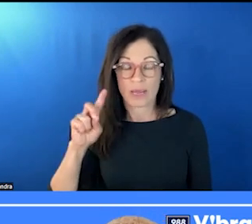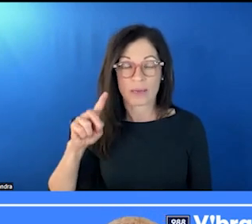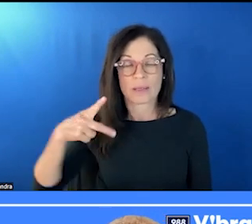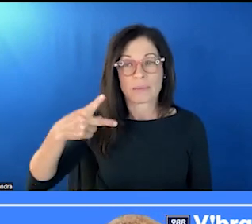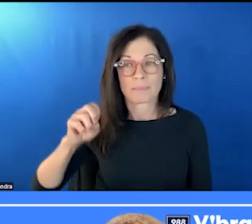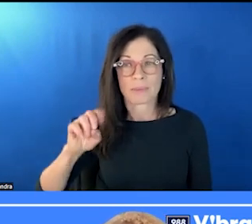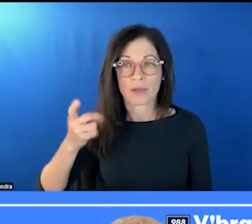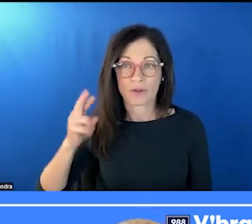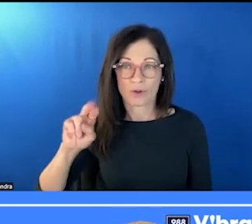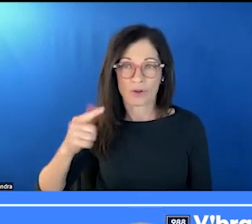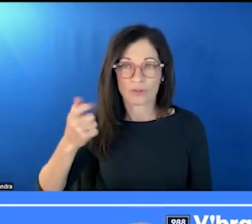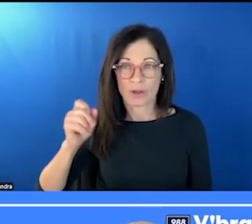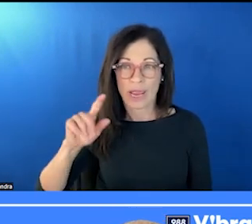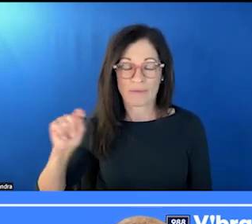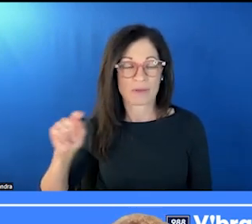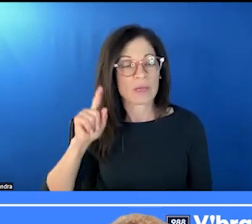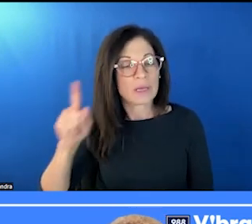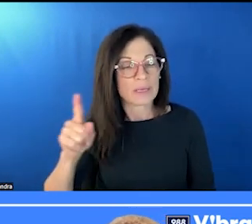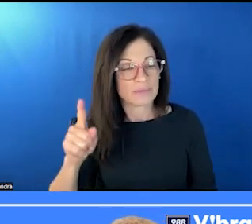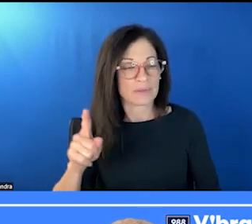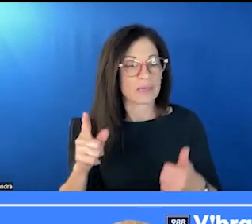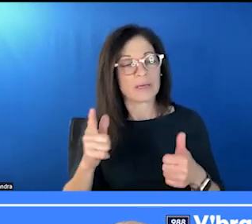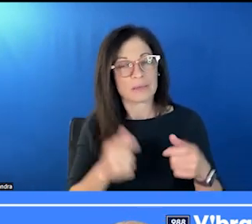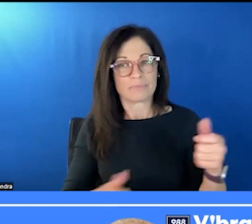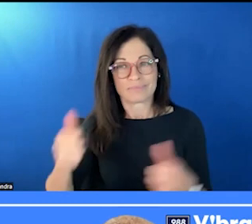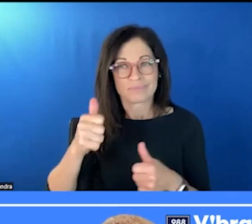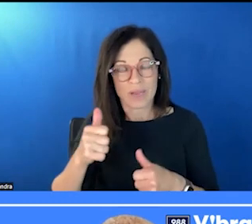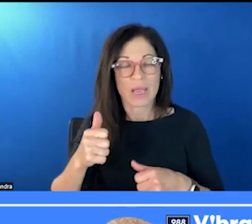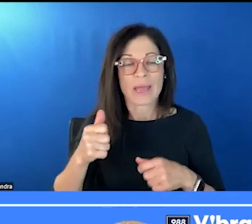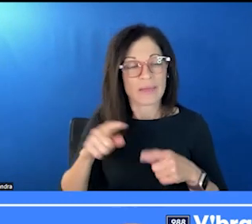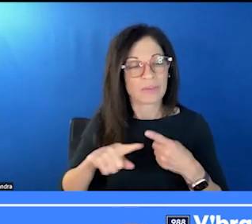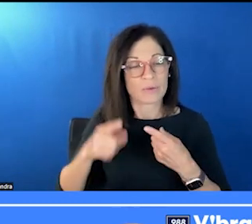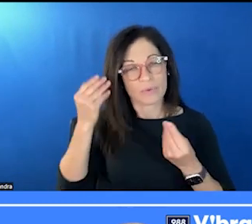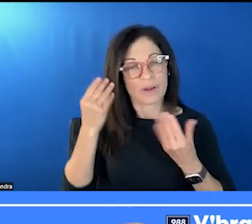CLINICAL OFFICER AT PROTOCOL TO GIVE US A UPDATE ON THE TECH CORNER.